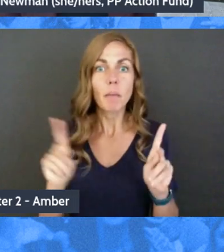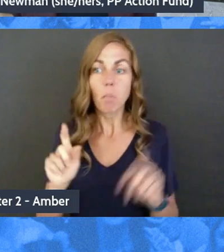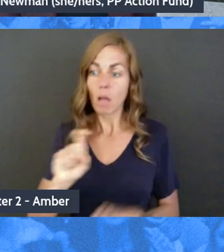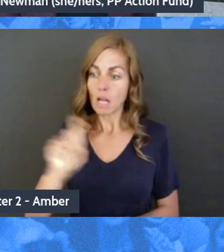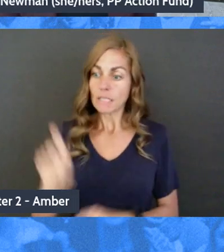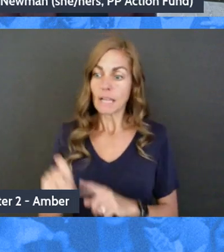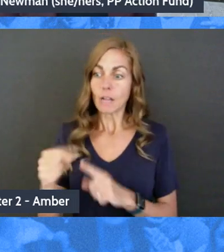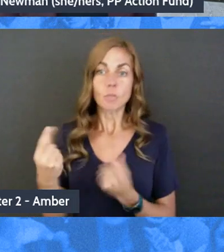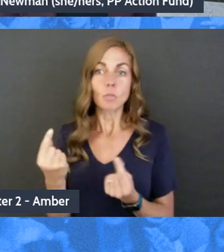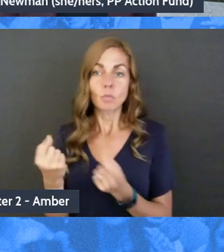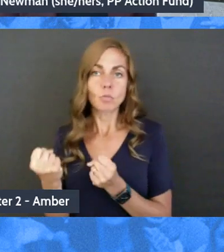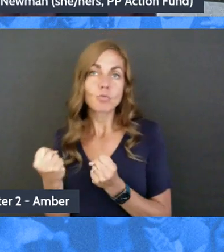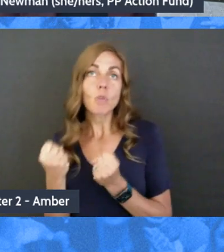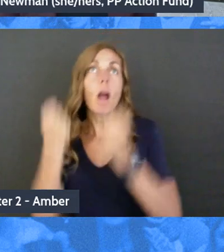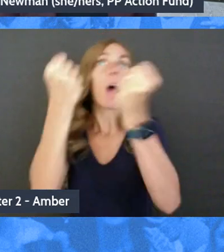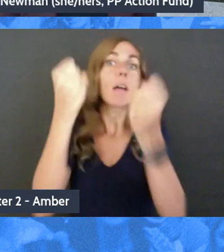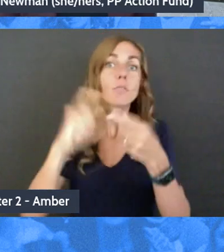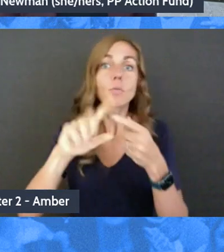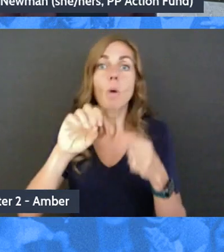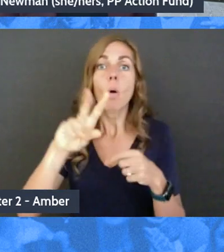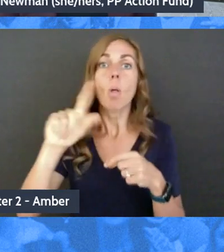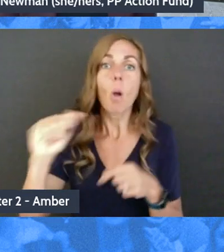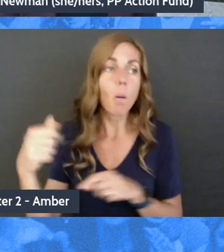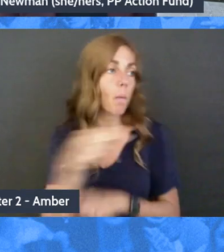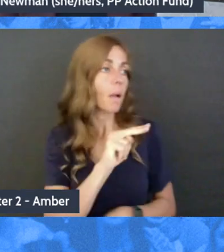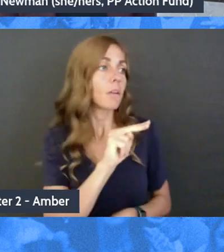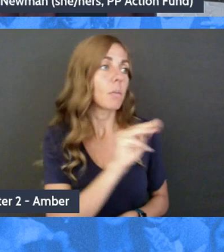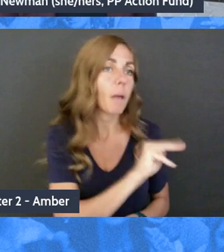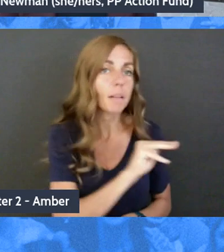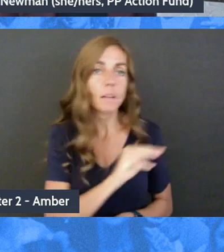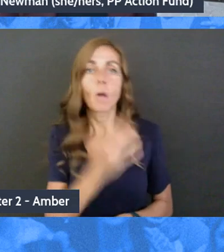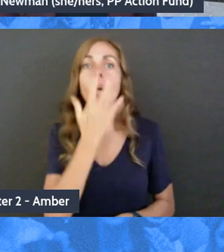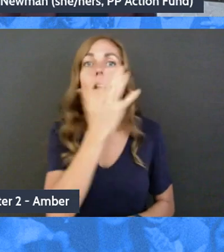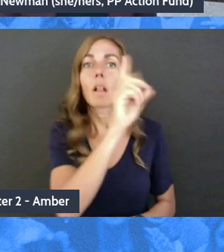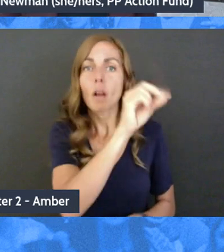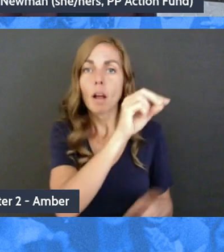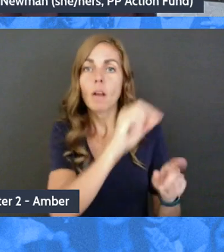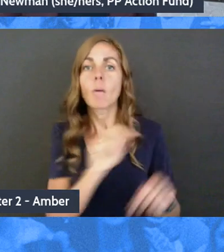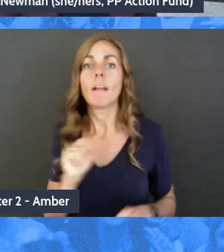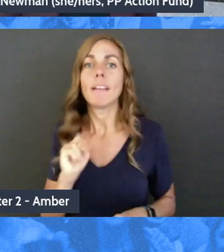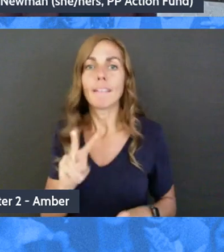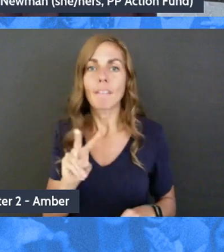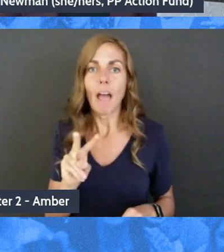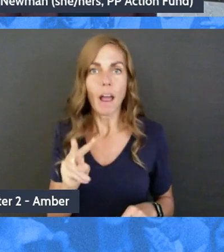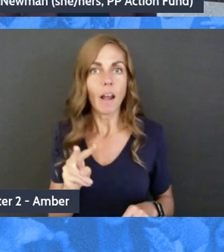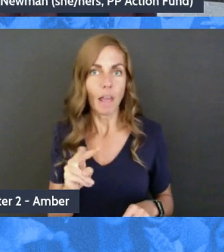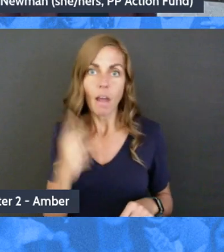to Oklahoma, New Mexico, Colorado, Nevada, seeking the care that they need,